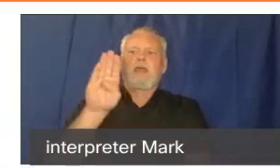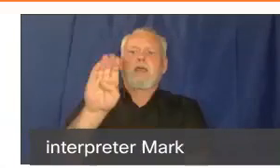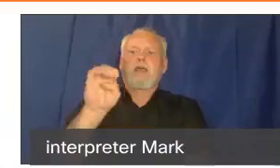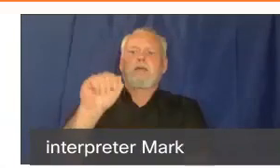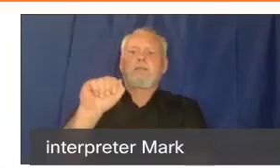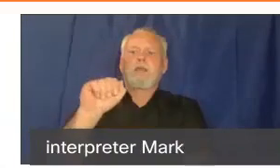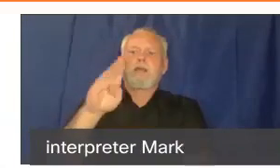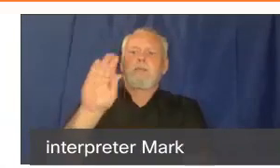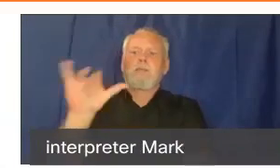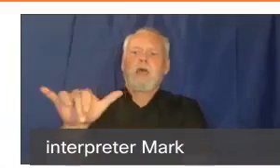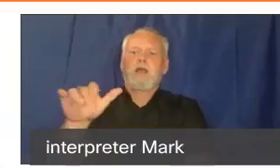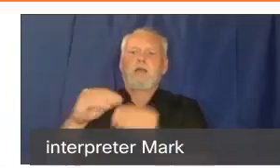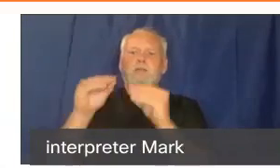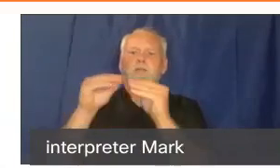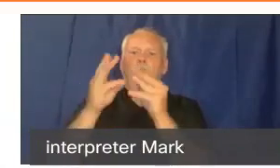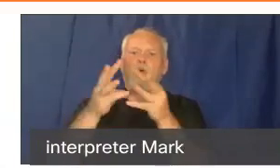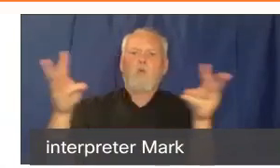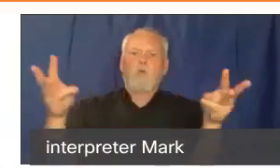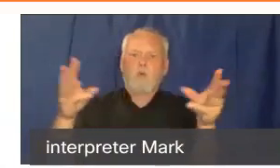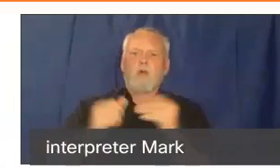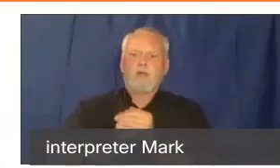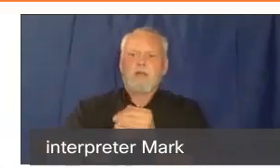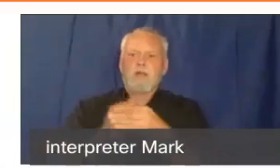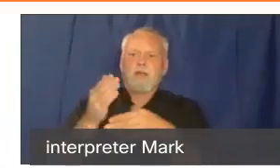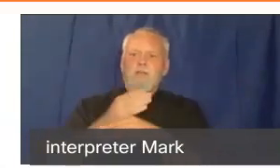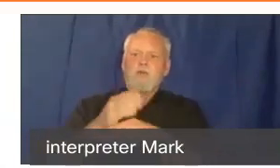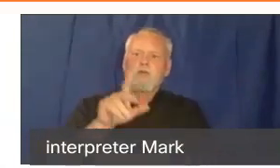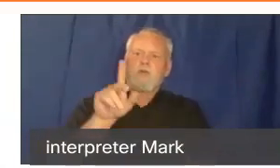Stream in the cycle in between Kansas and Blair.